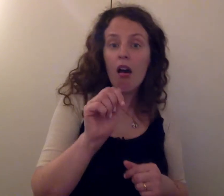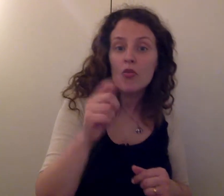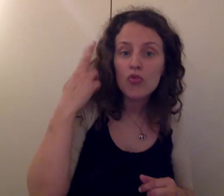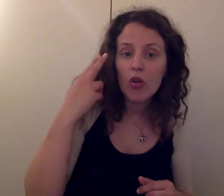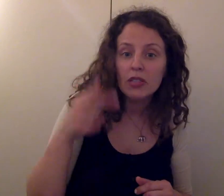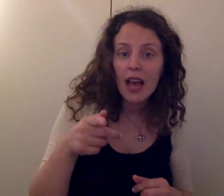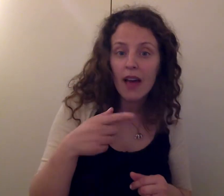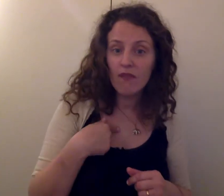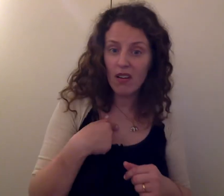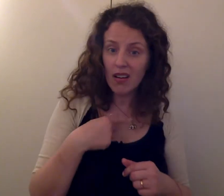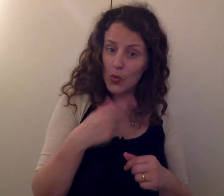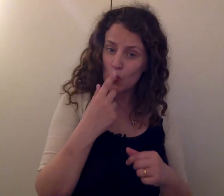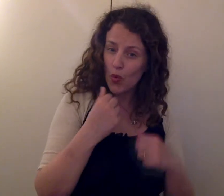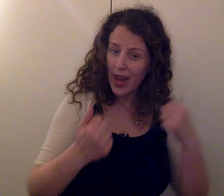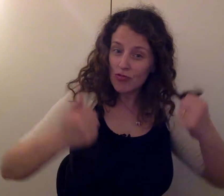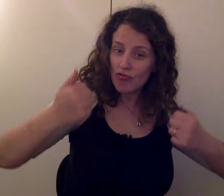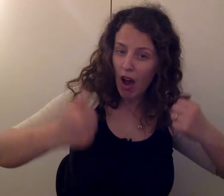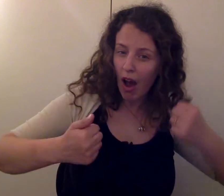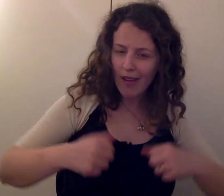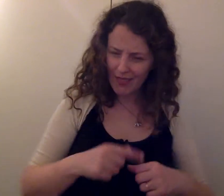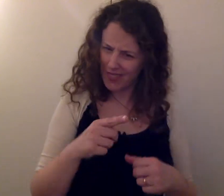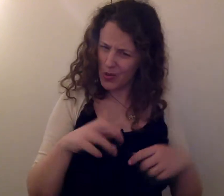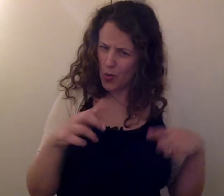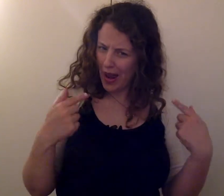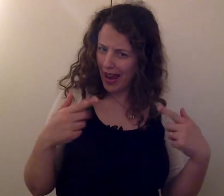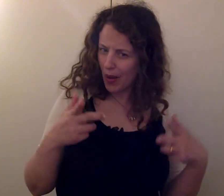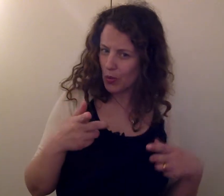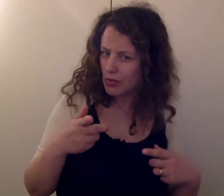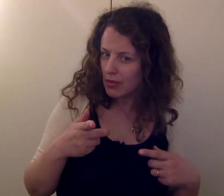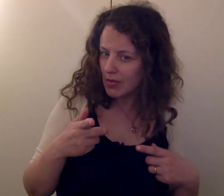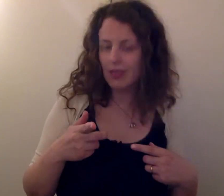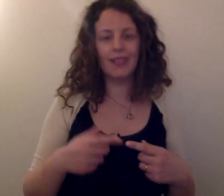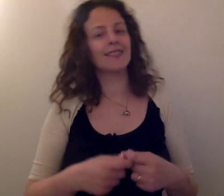"You're deaf and you can drive, you allowed?"